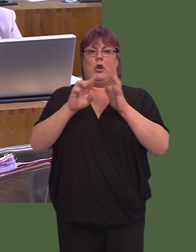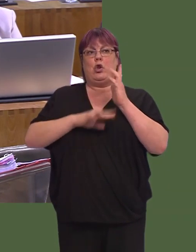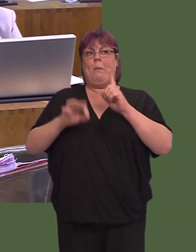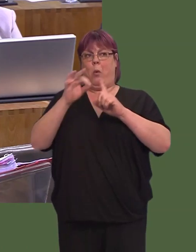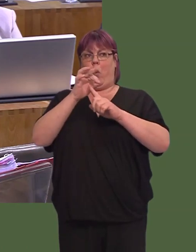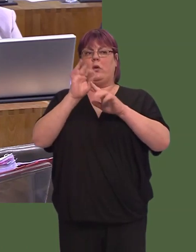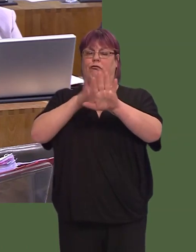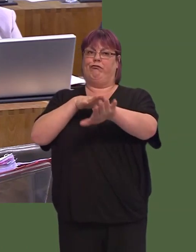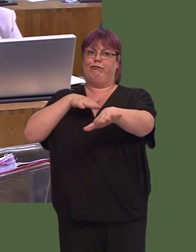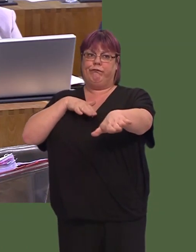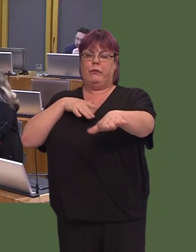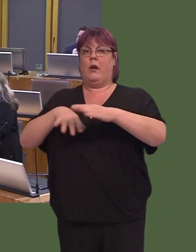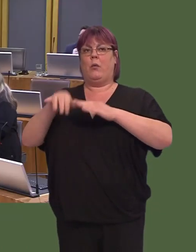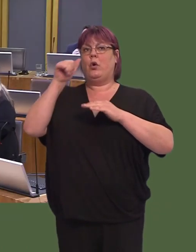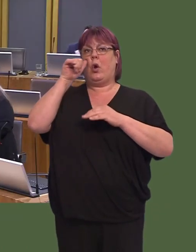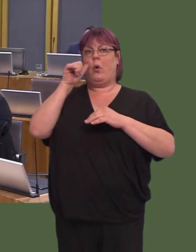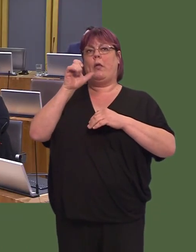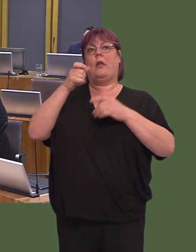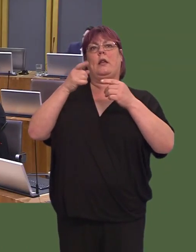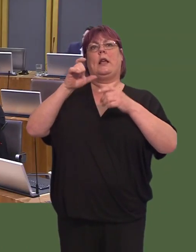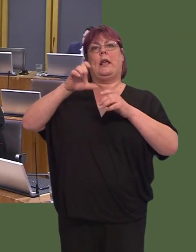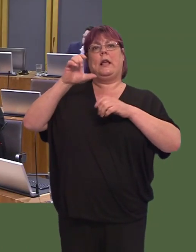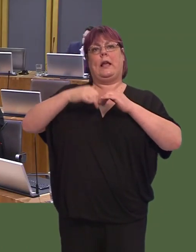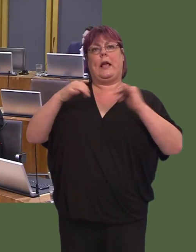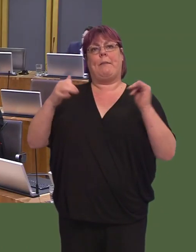Secretary is here listening to your remarks, which I'm sure he heard.